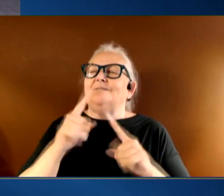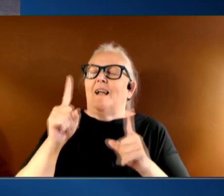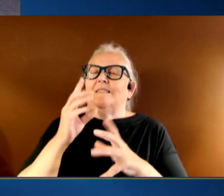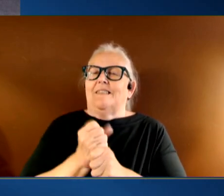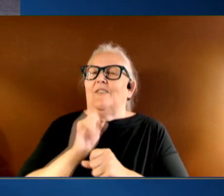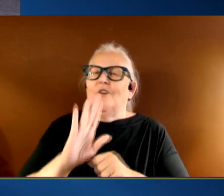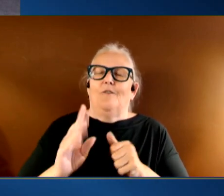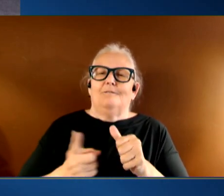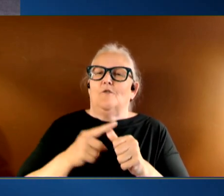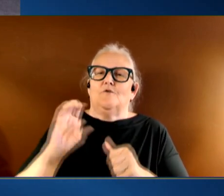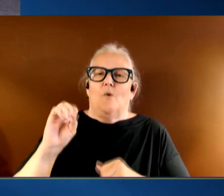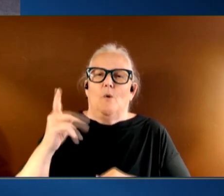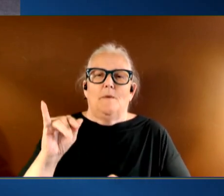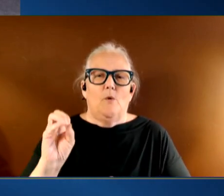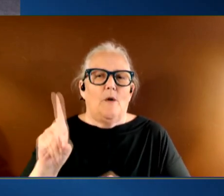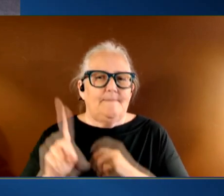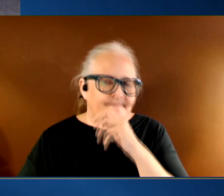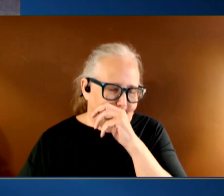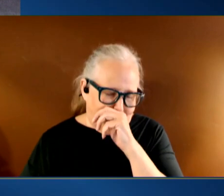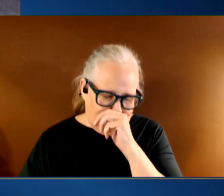Mary Brown: